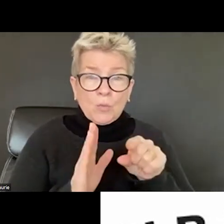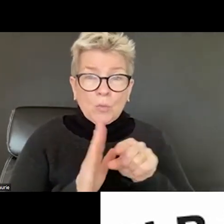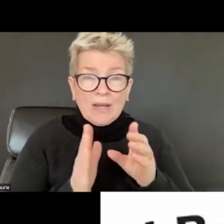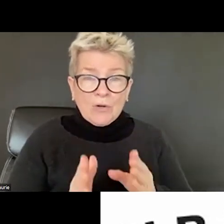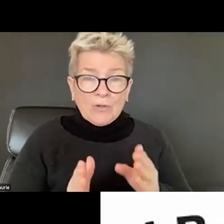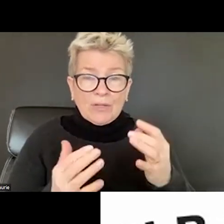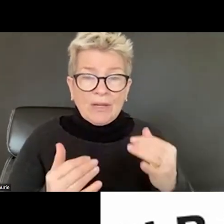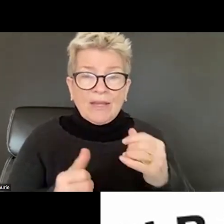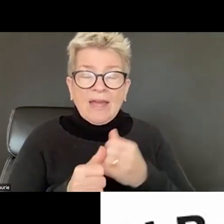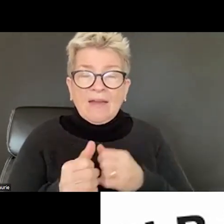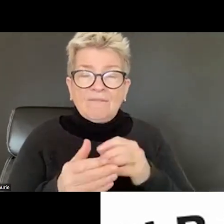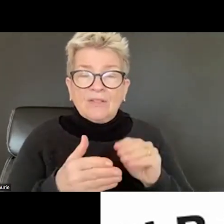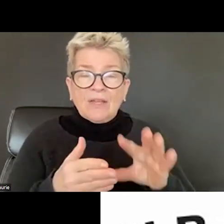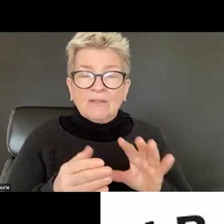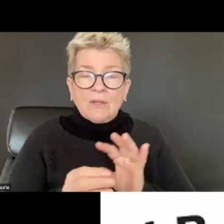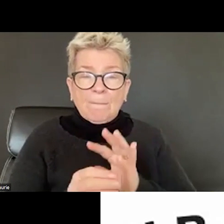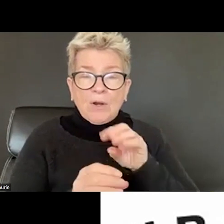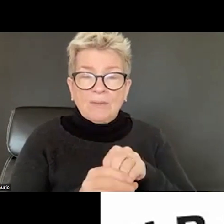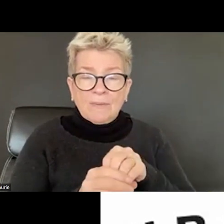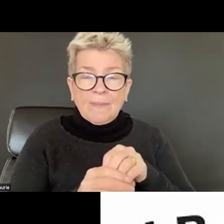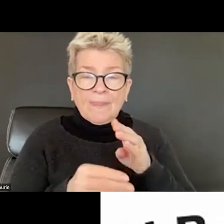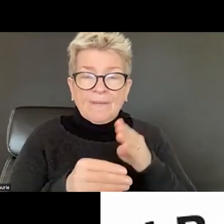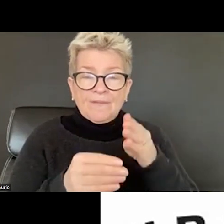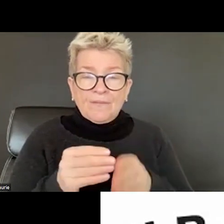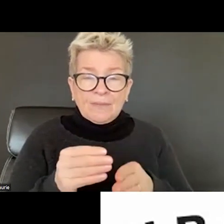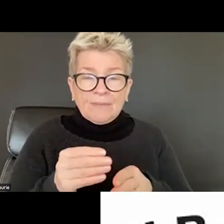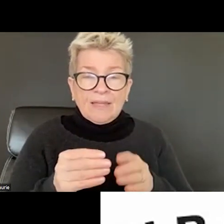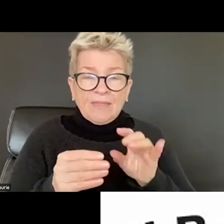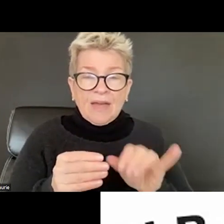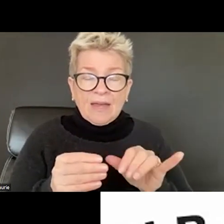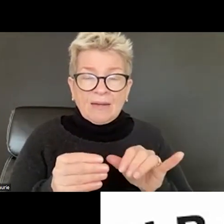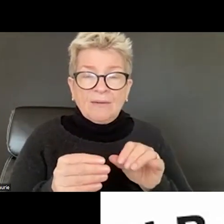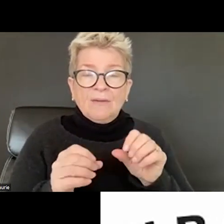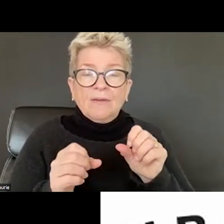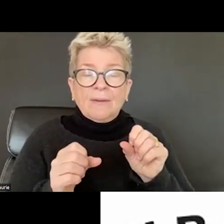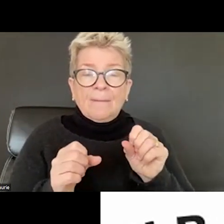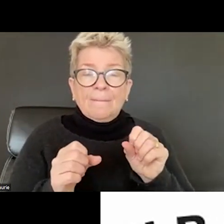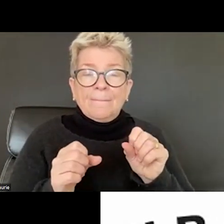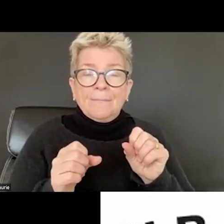every student has to participate and complete those in order to um earn their high school and